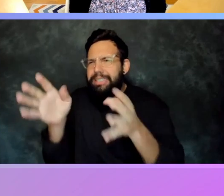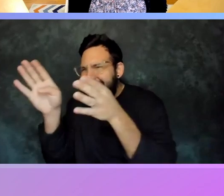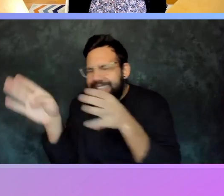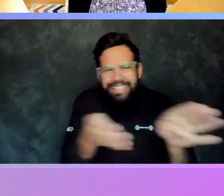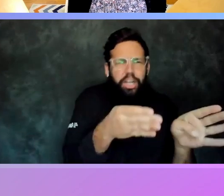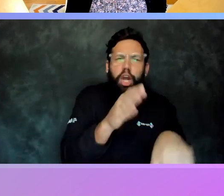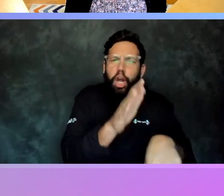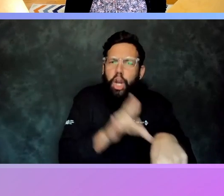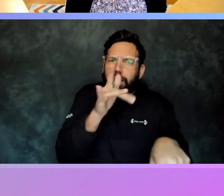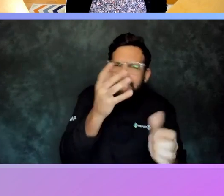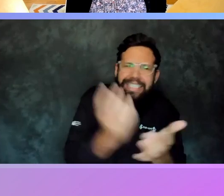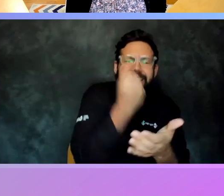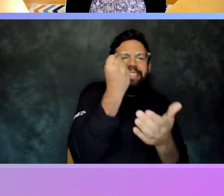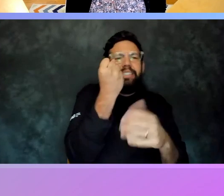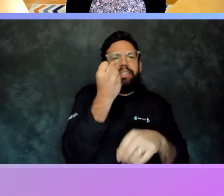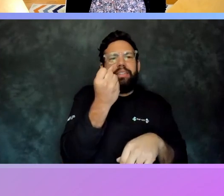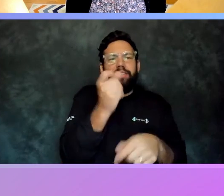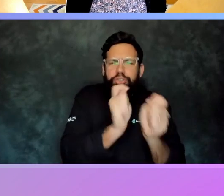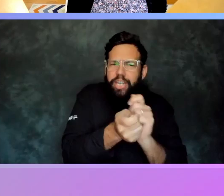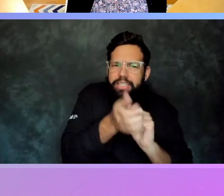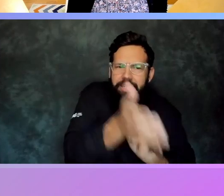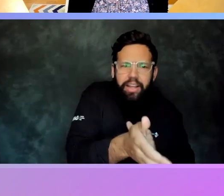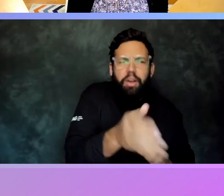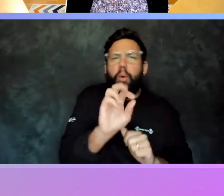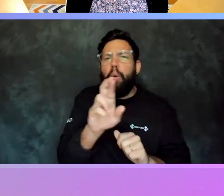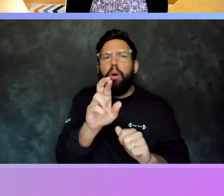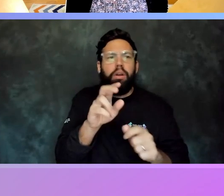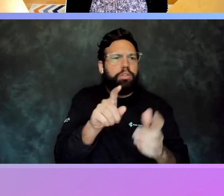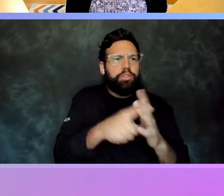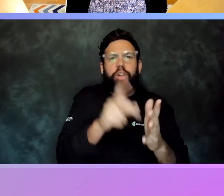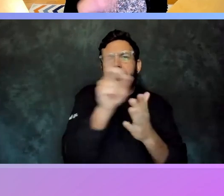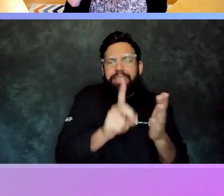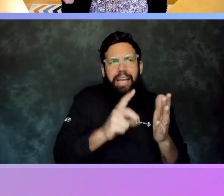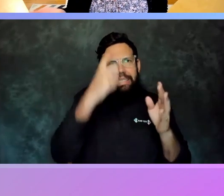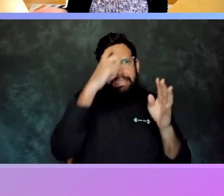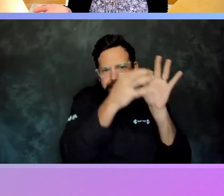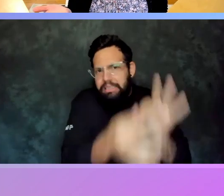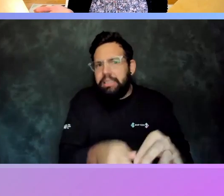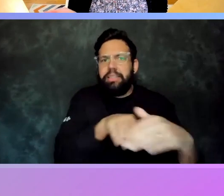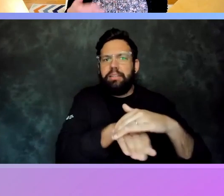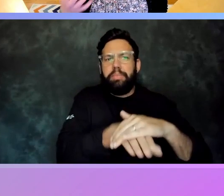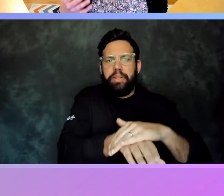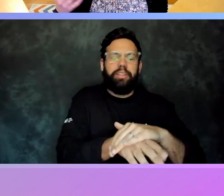accessibility testing, you know they cannot test all your accessibility products. accessibility and So when you factor in manual testing, it was hard to imagine that this